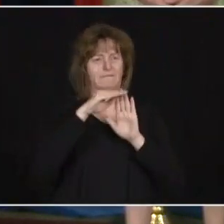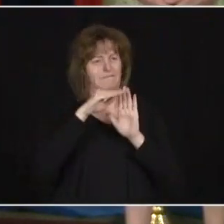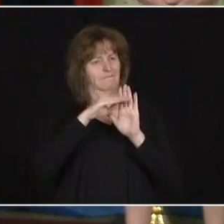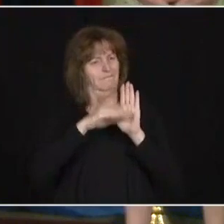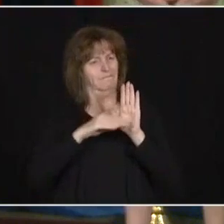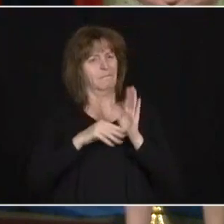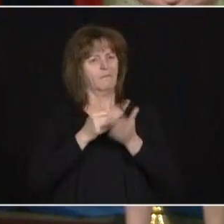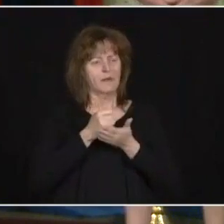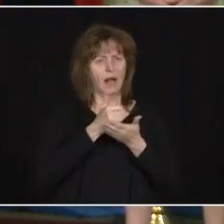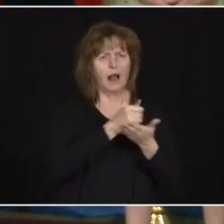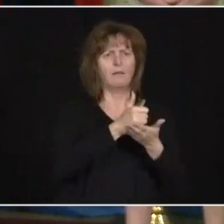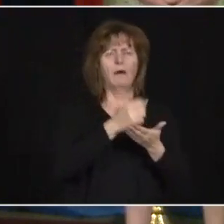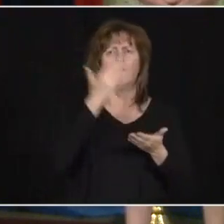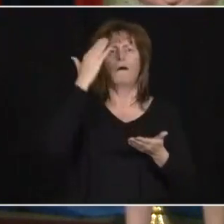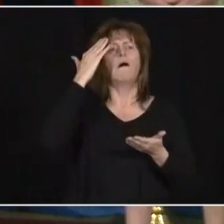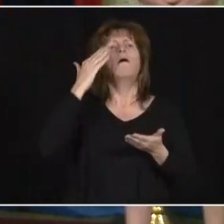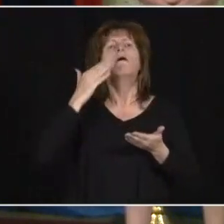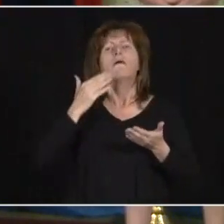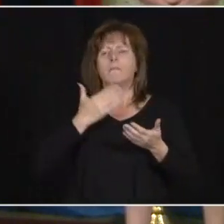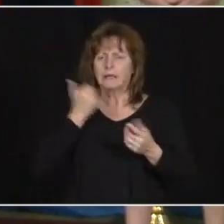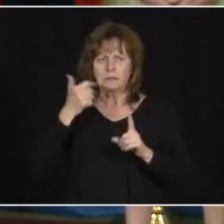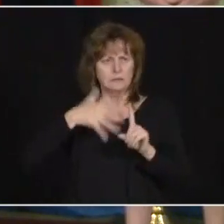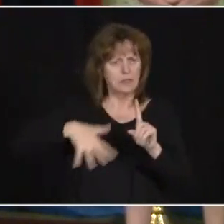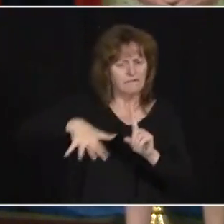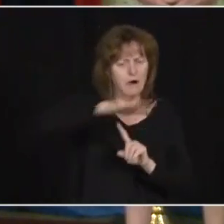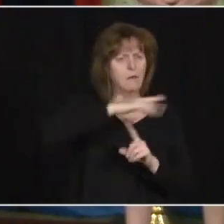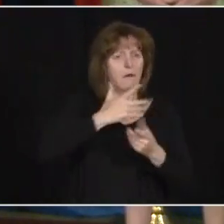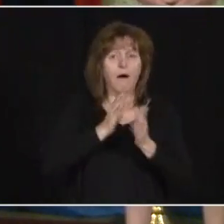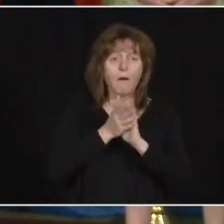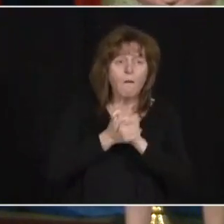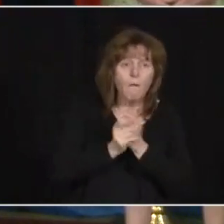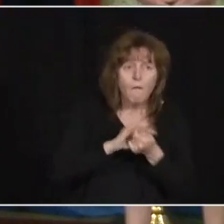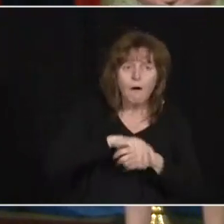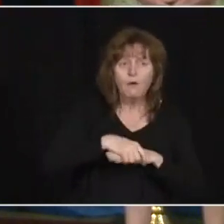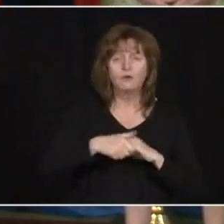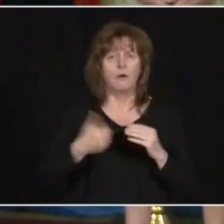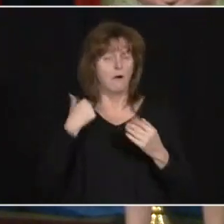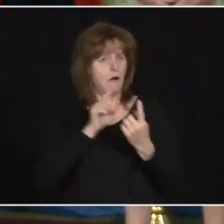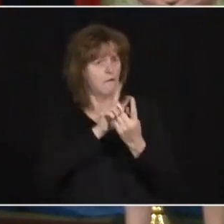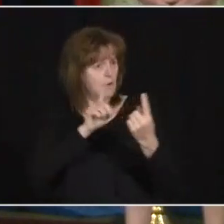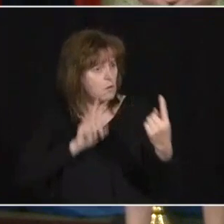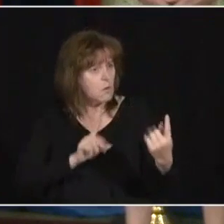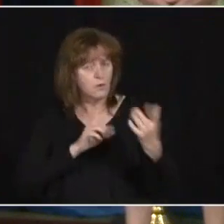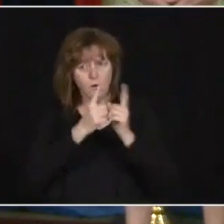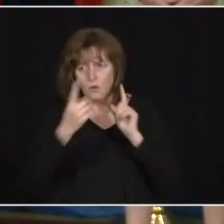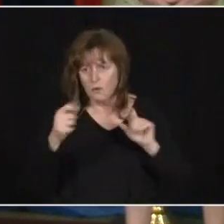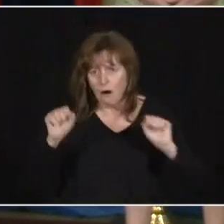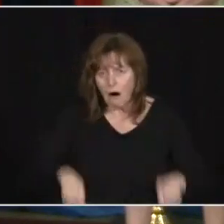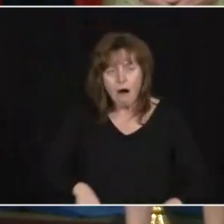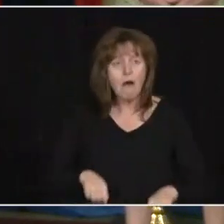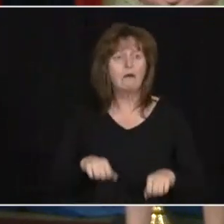coming weeks, we will continue to provide updated advice to protect even more